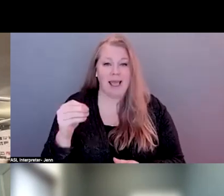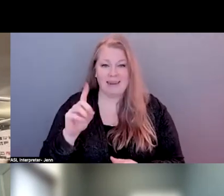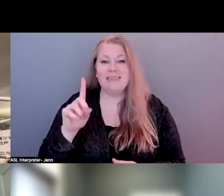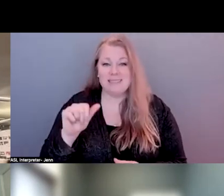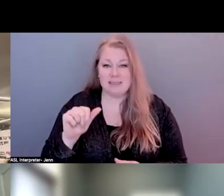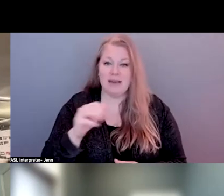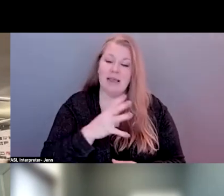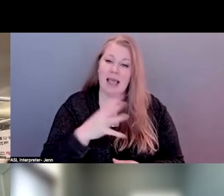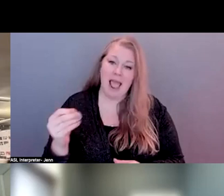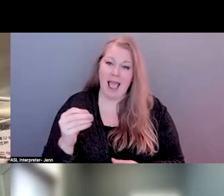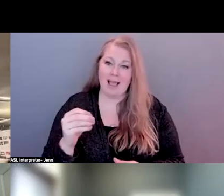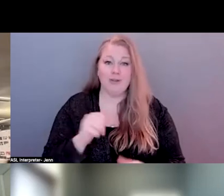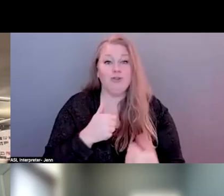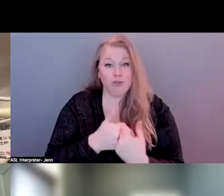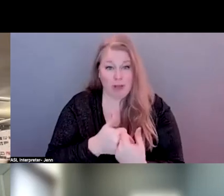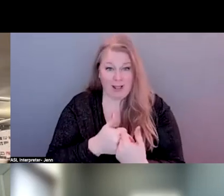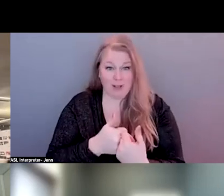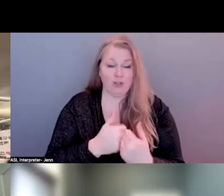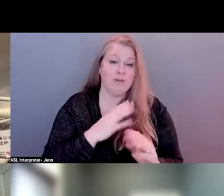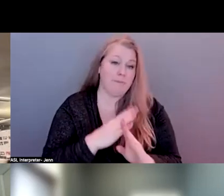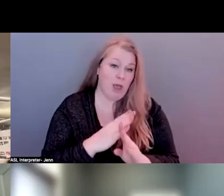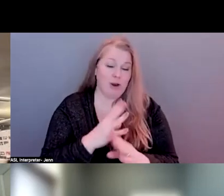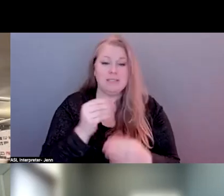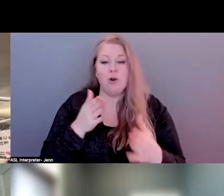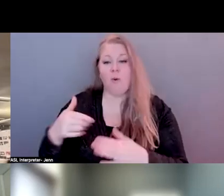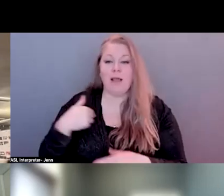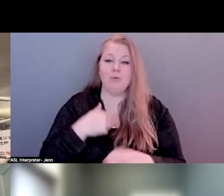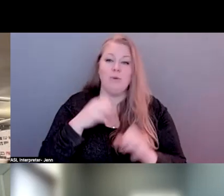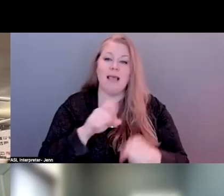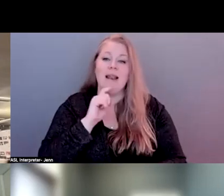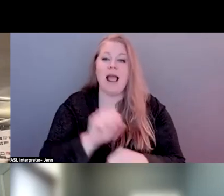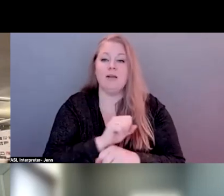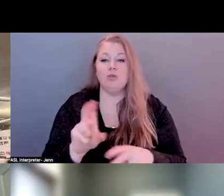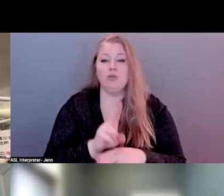and challenges, barriers, and ways we can actually use these technologies to really